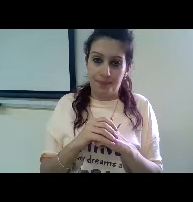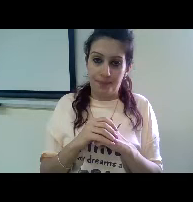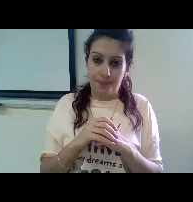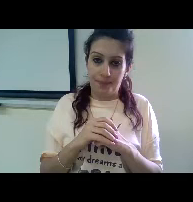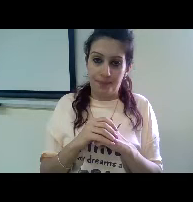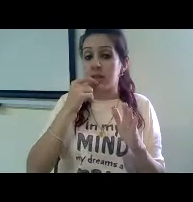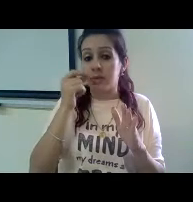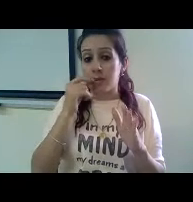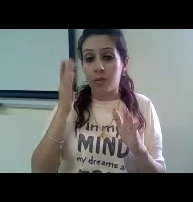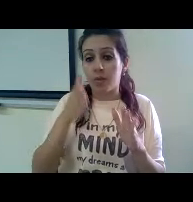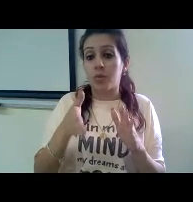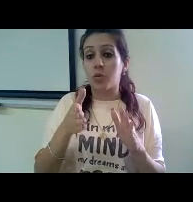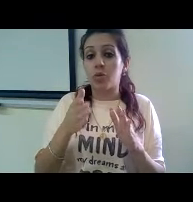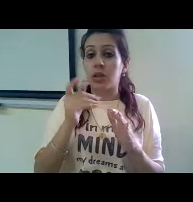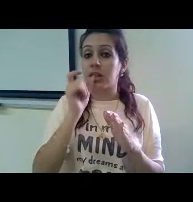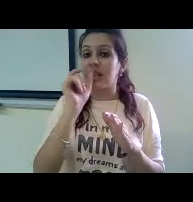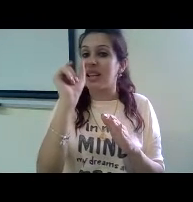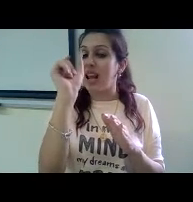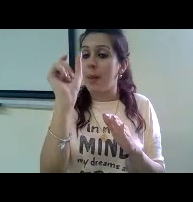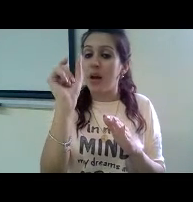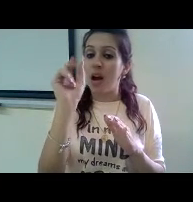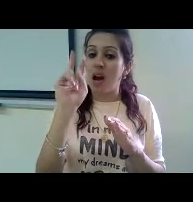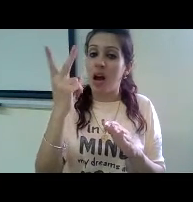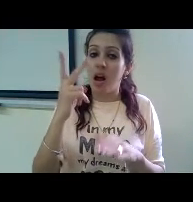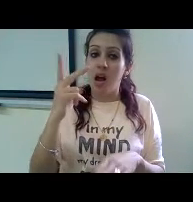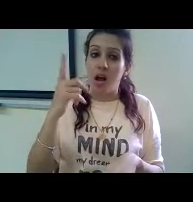"Inclusive education" is التعليم الشامل.